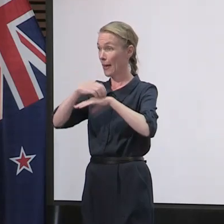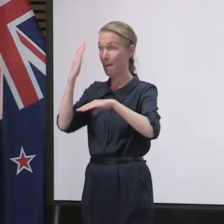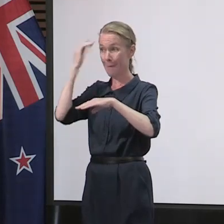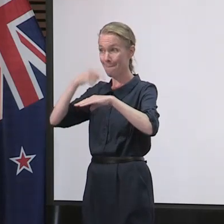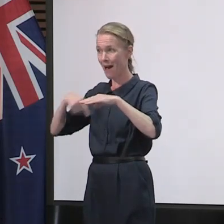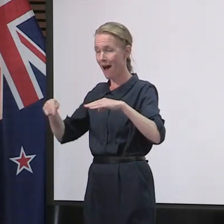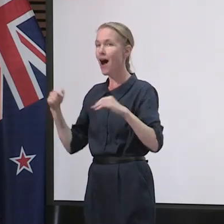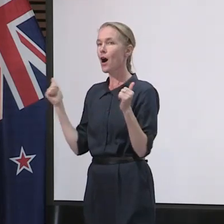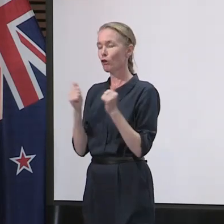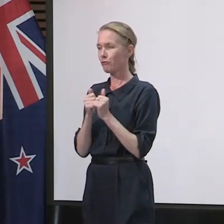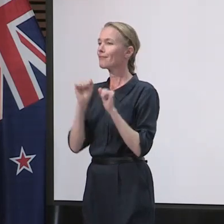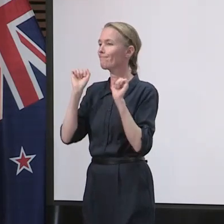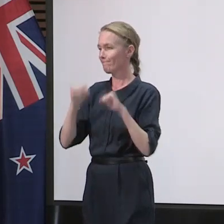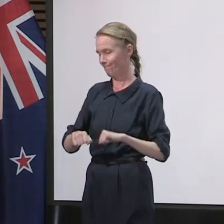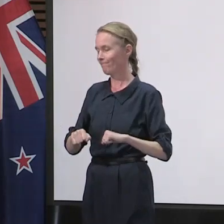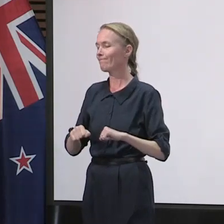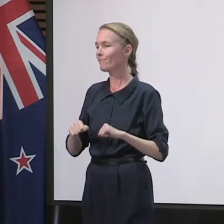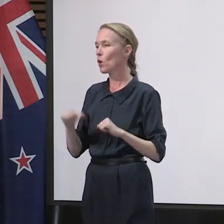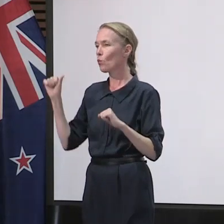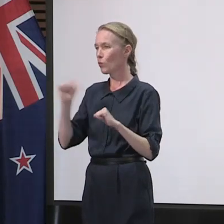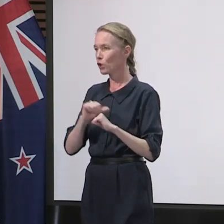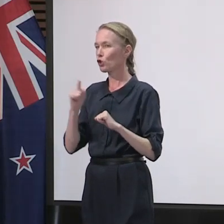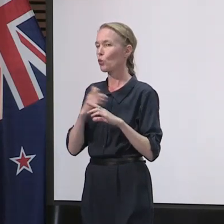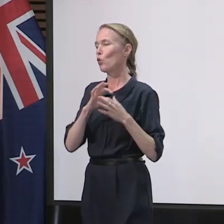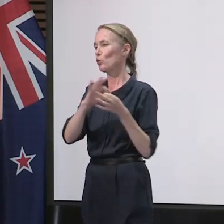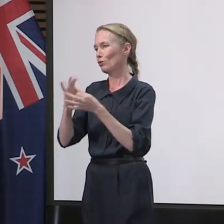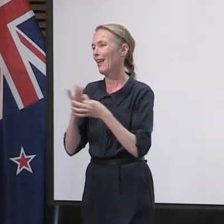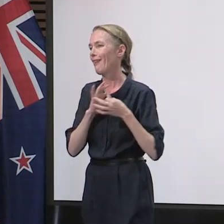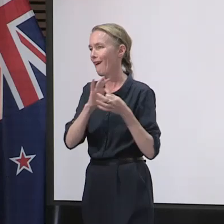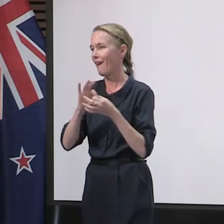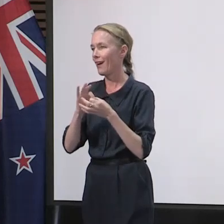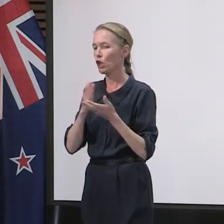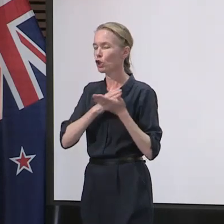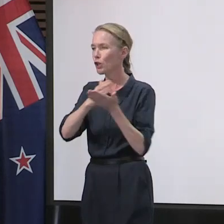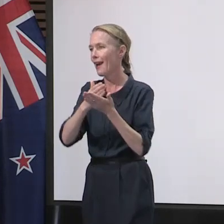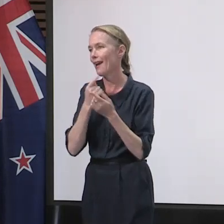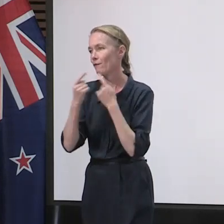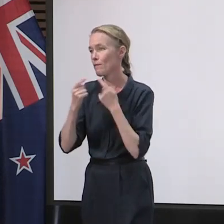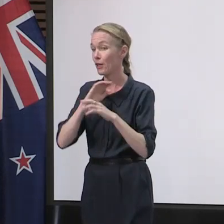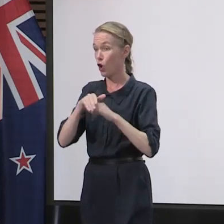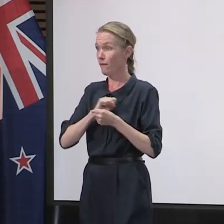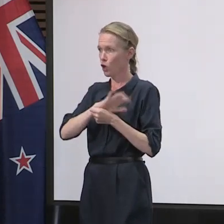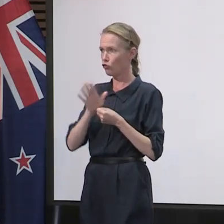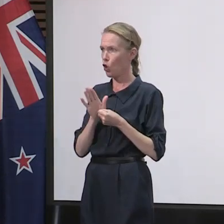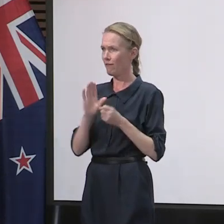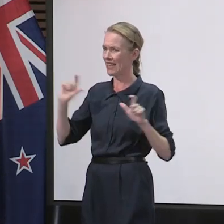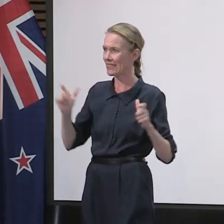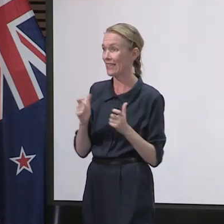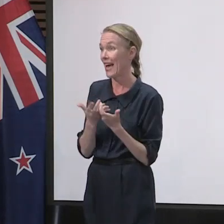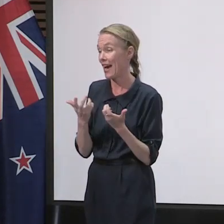member states around the global response to the COVID-19 pandemic. One of the